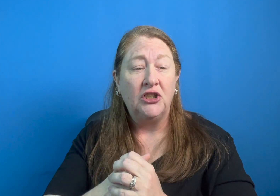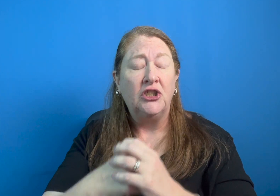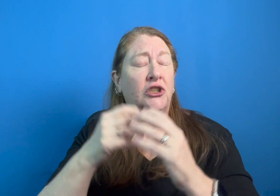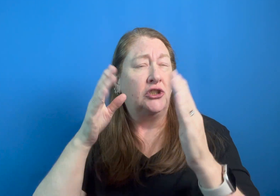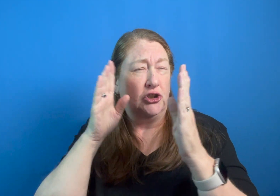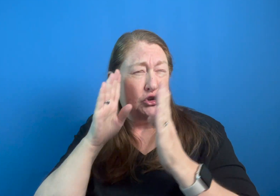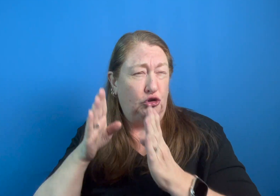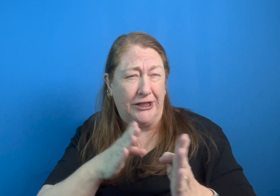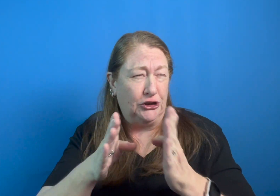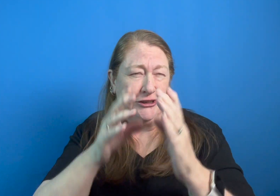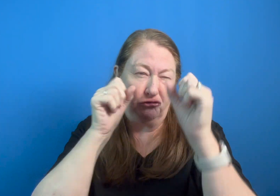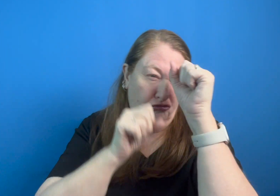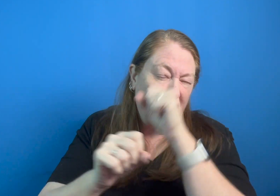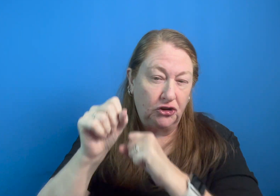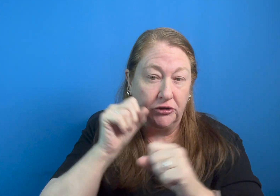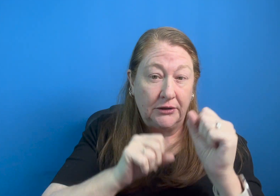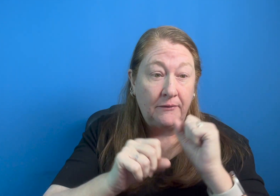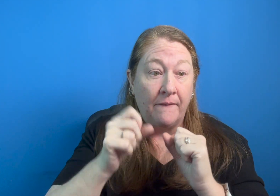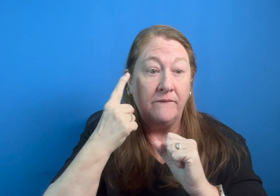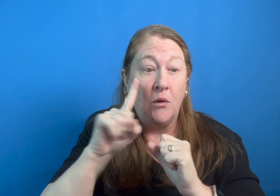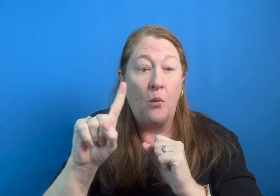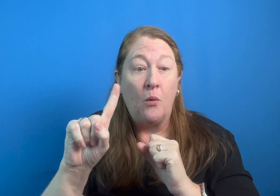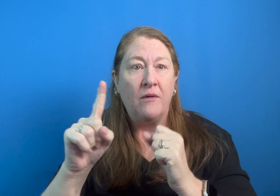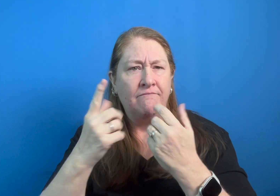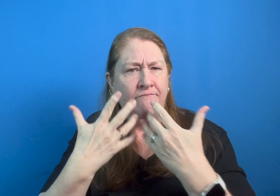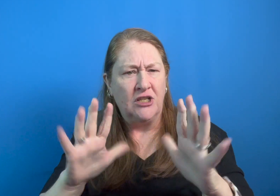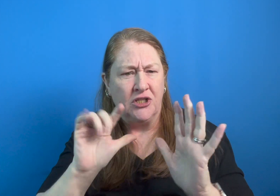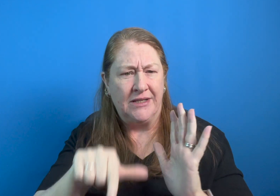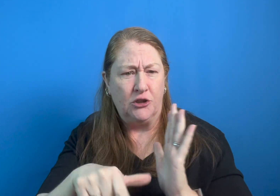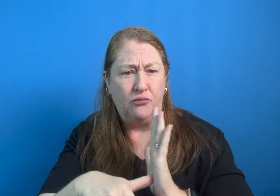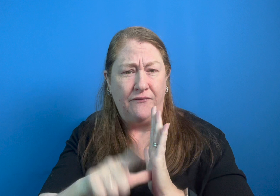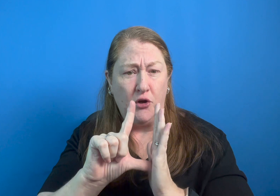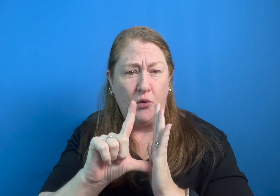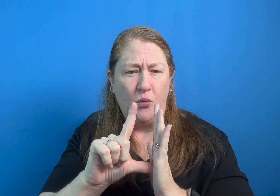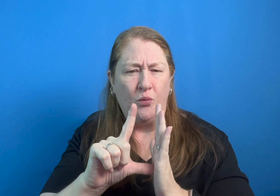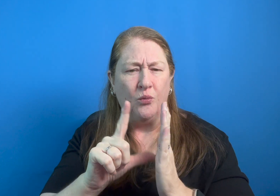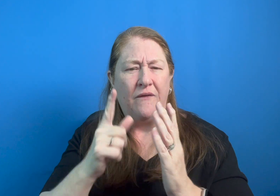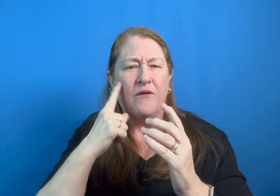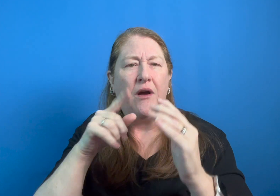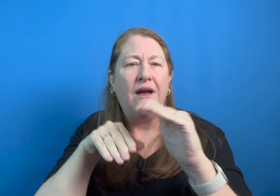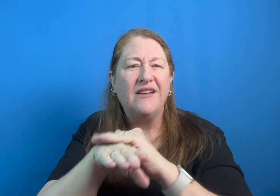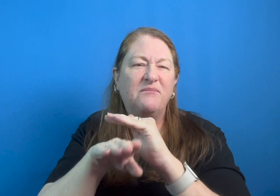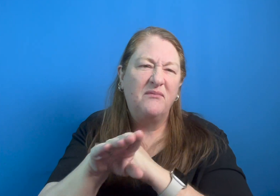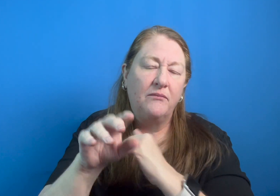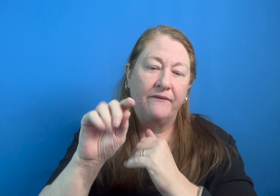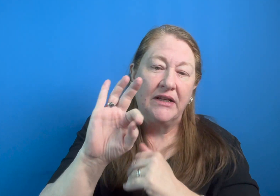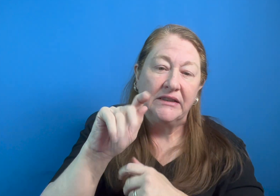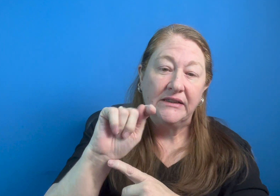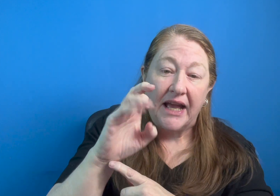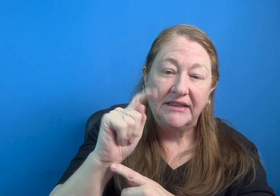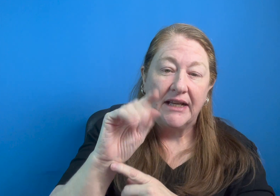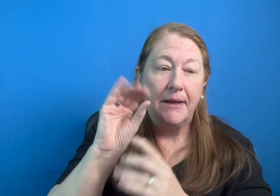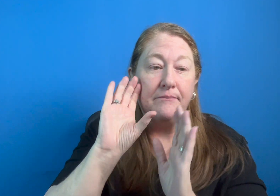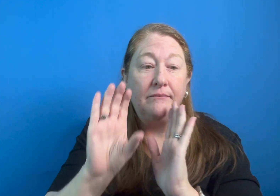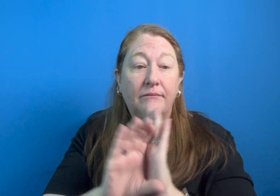A strategy for accomplishing the review is to review for accessibility of text